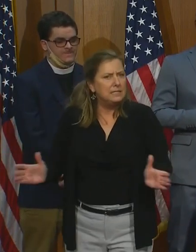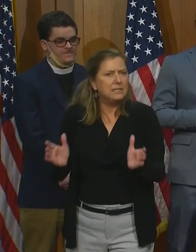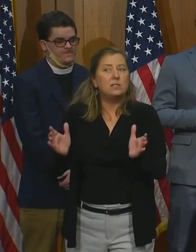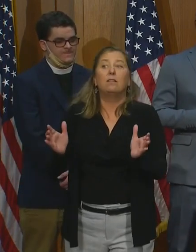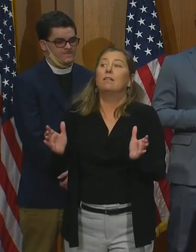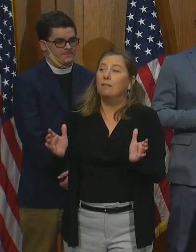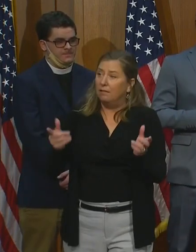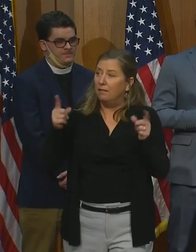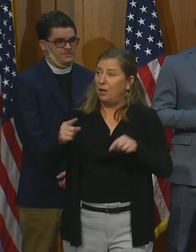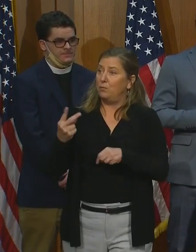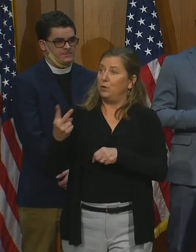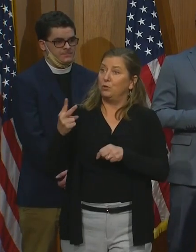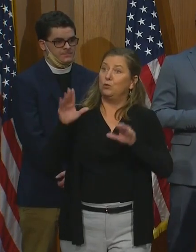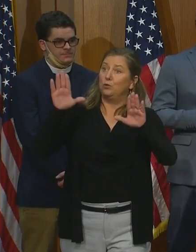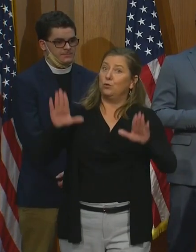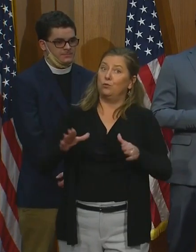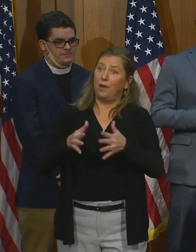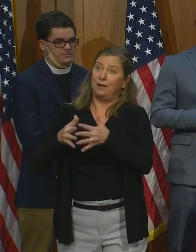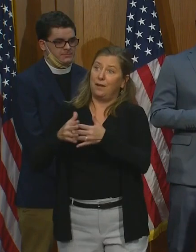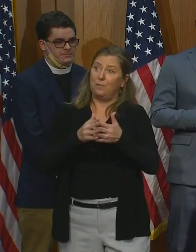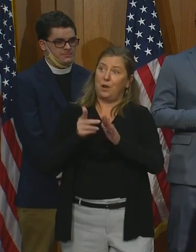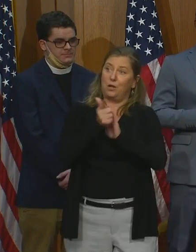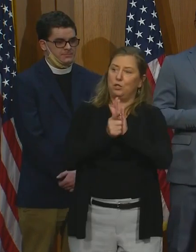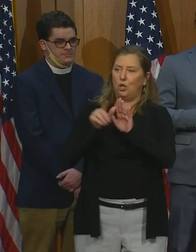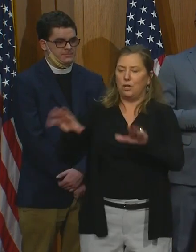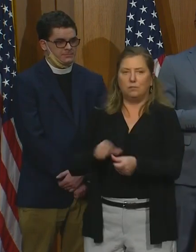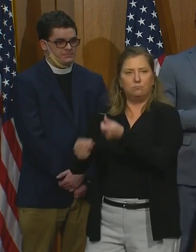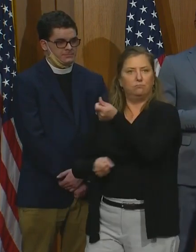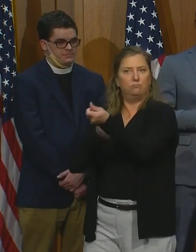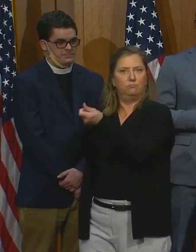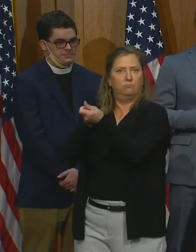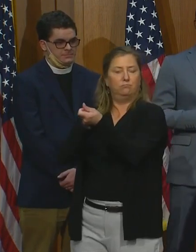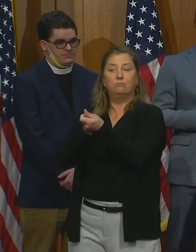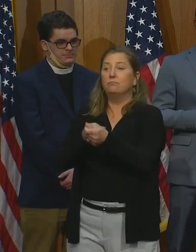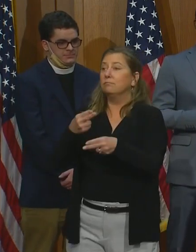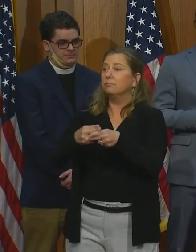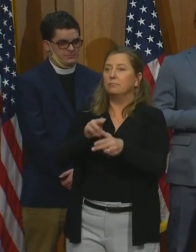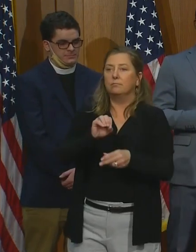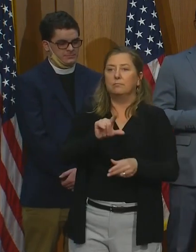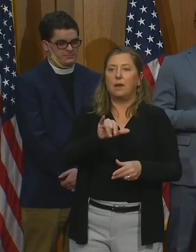PUSHED AND PUSHED AND TO GREAT